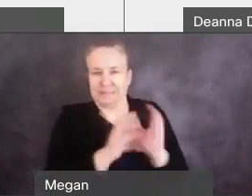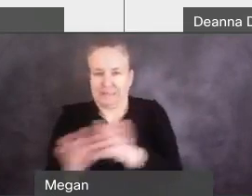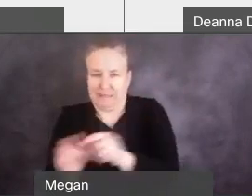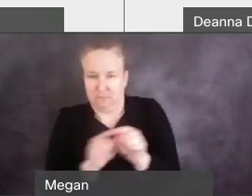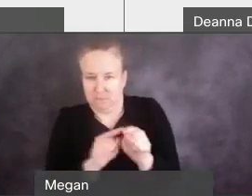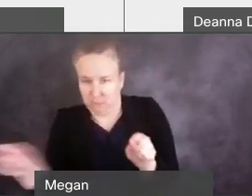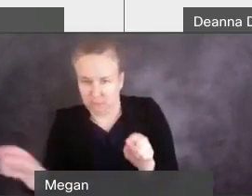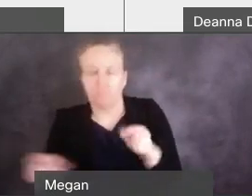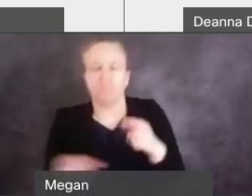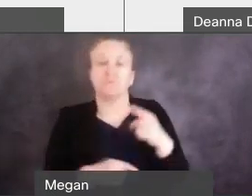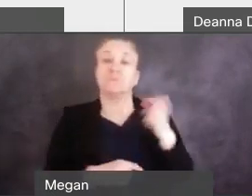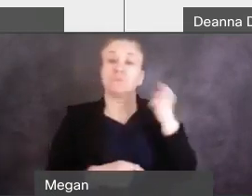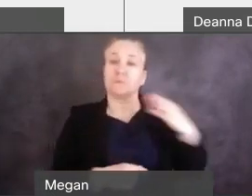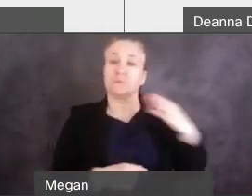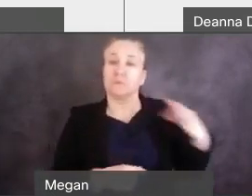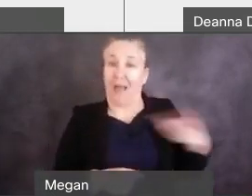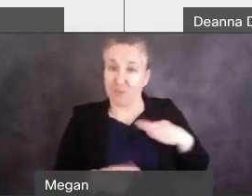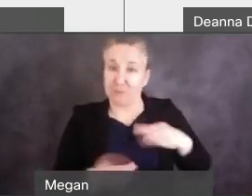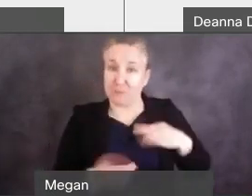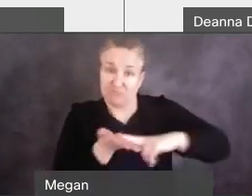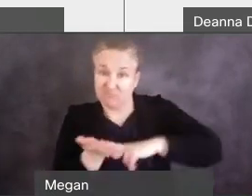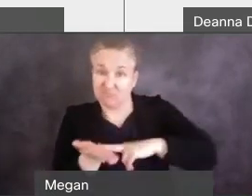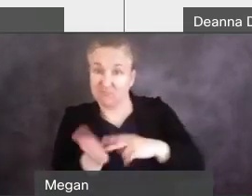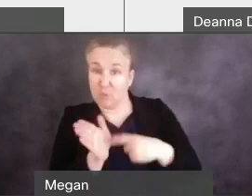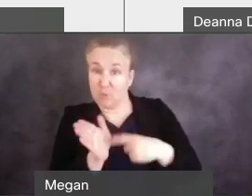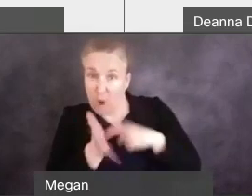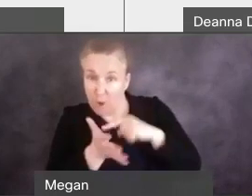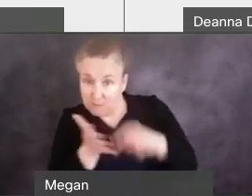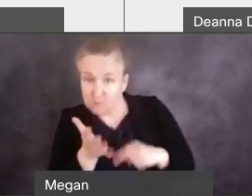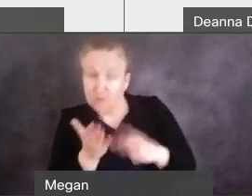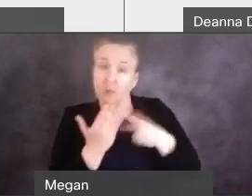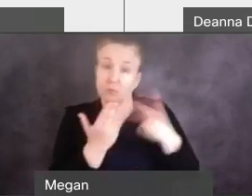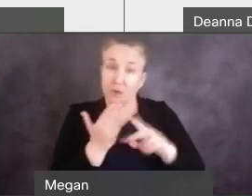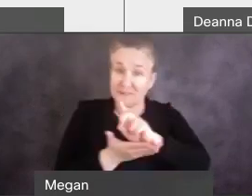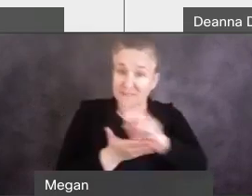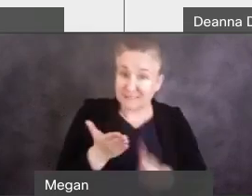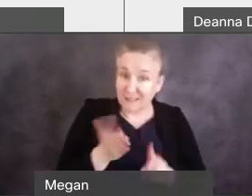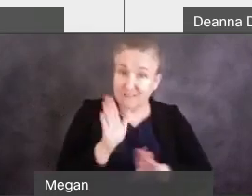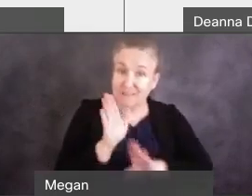The eligibility application requirements and program design were all developed from Senate Bill